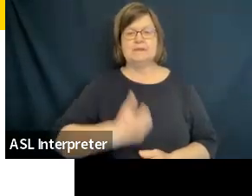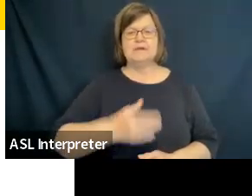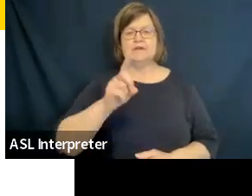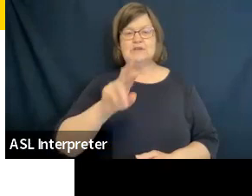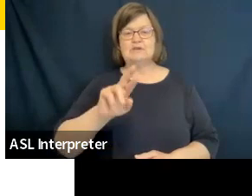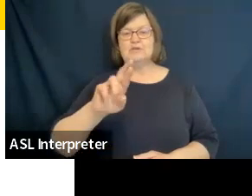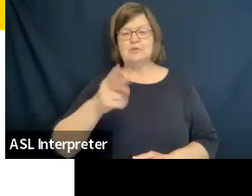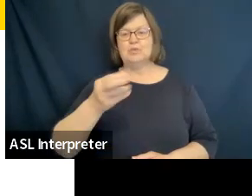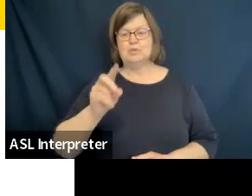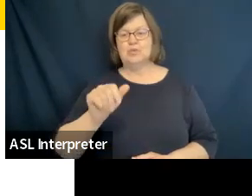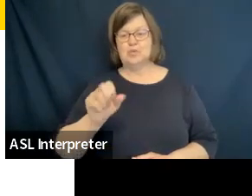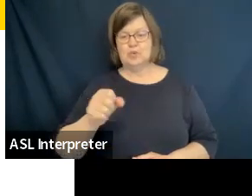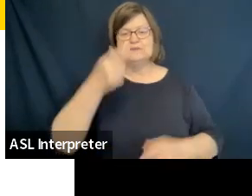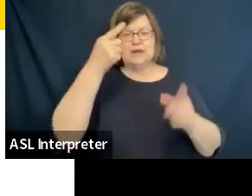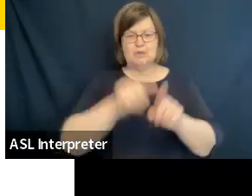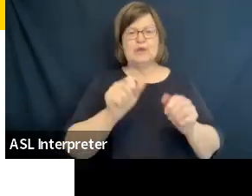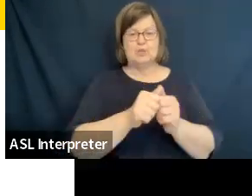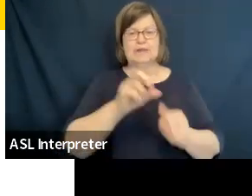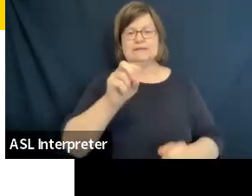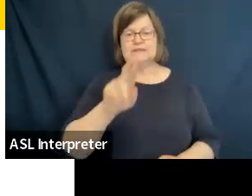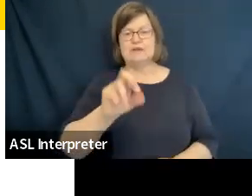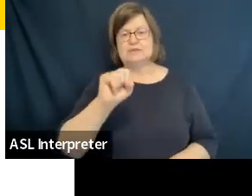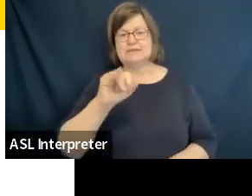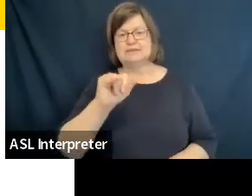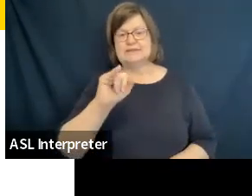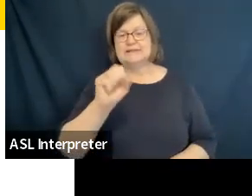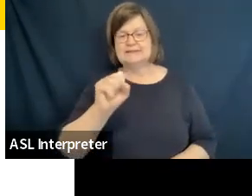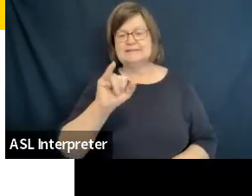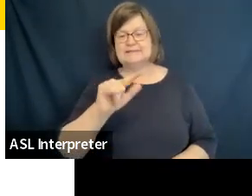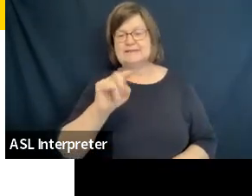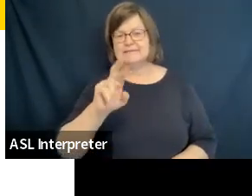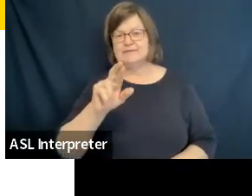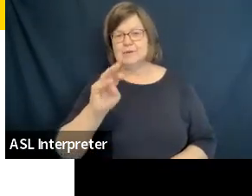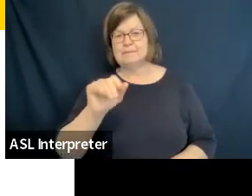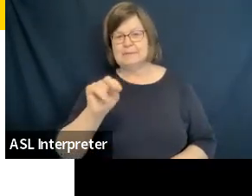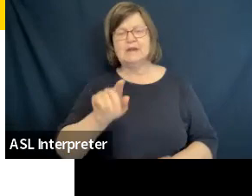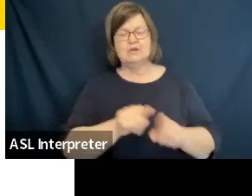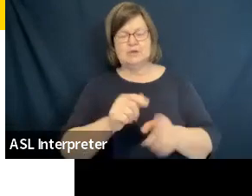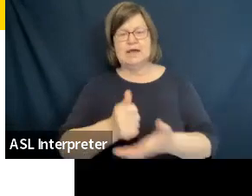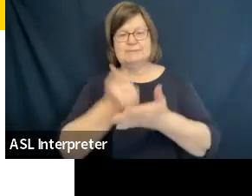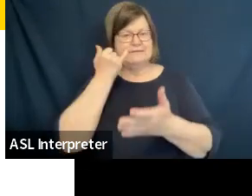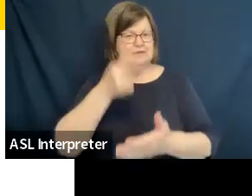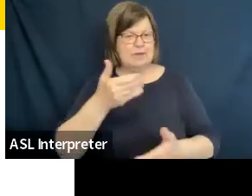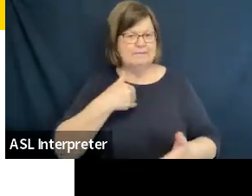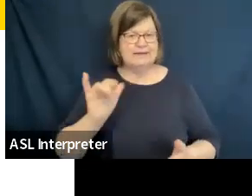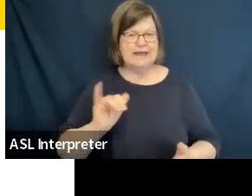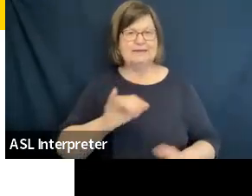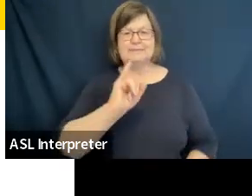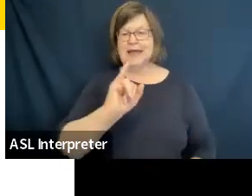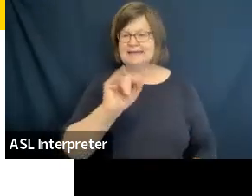I agree with Dr. Silverman. You know, it also is helpful if you have IT staff who have been